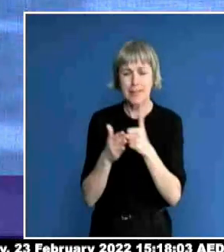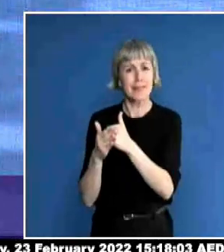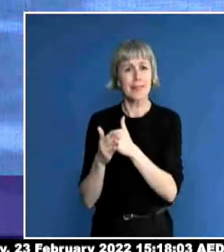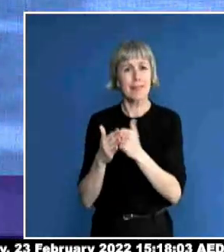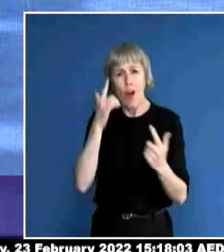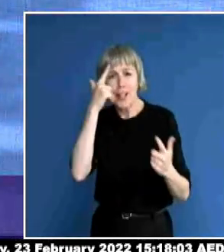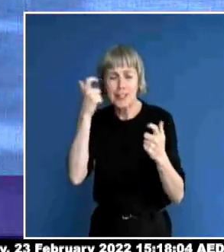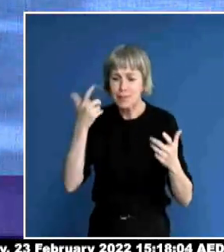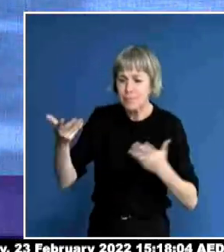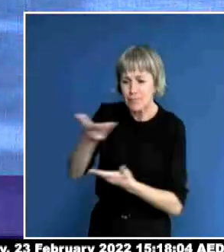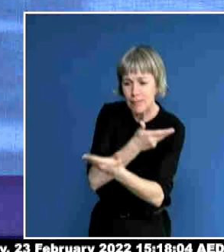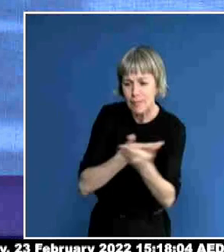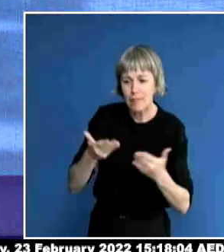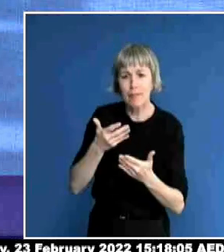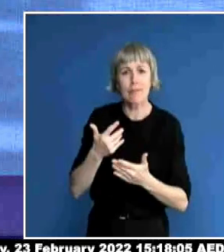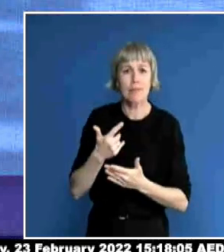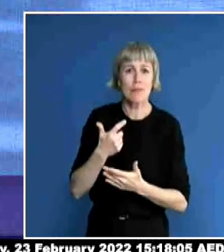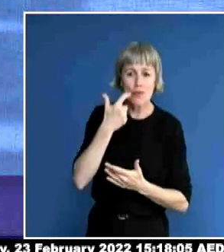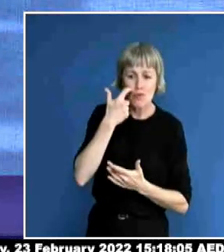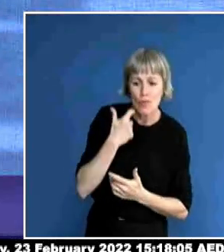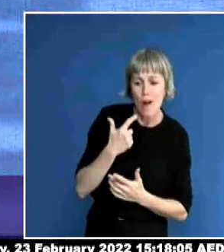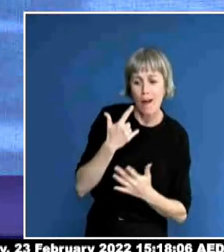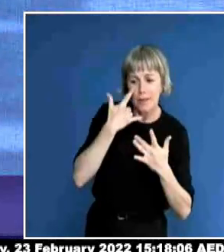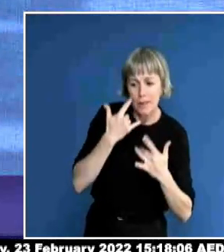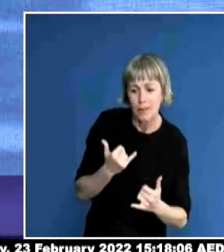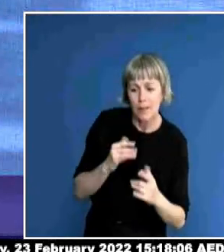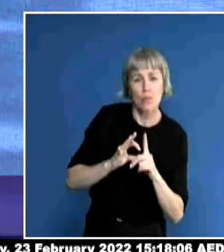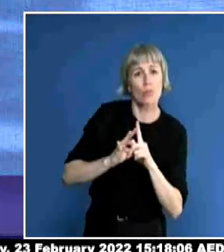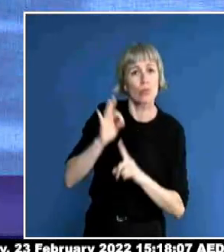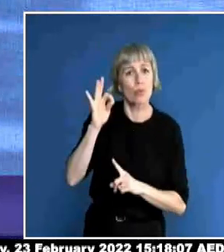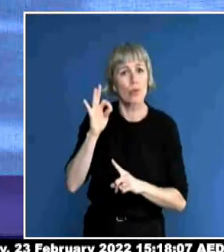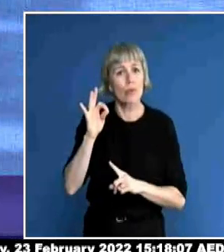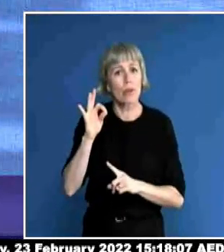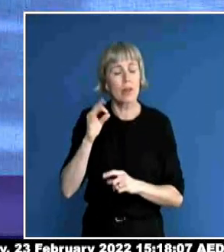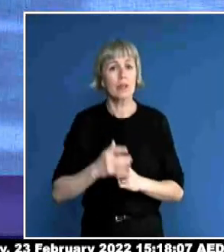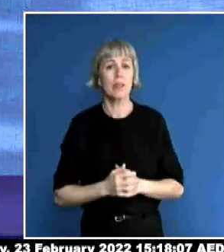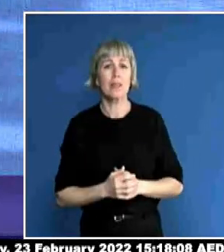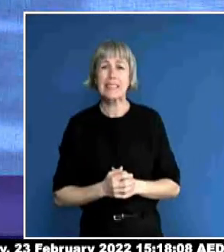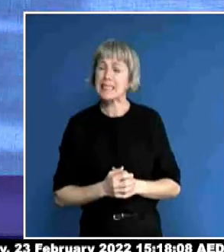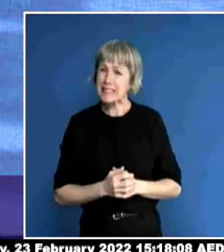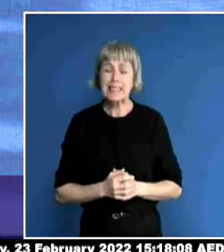Yes, that bit worked, that didn't." Make some change instead of talking about.